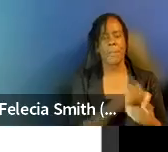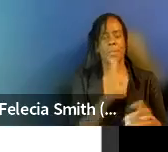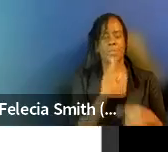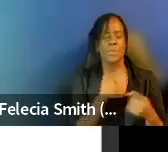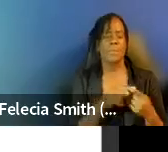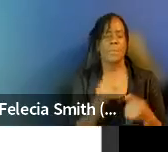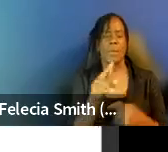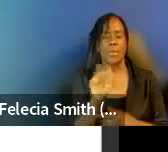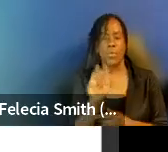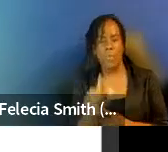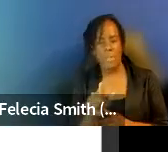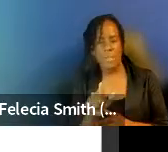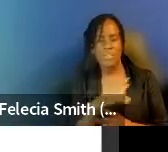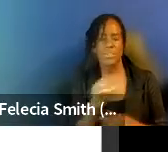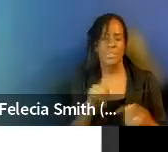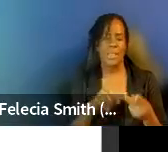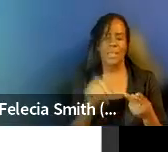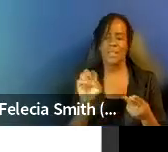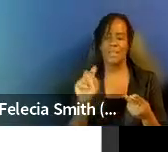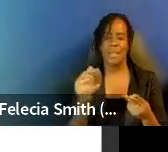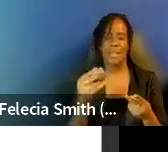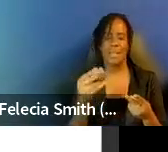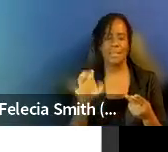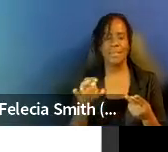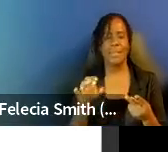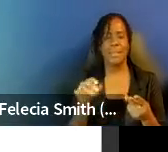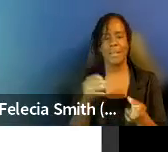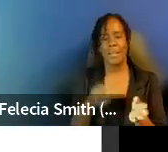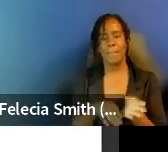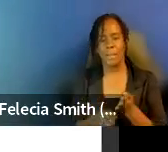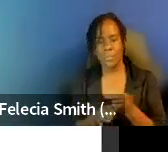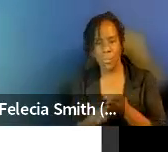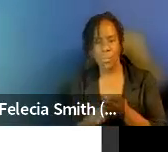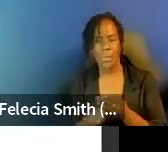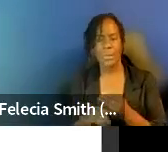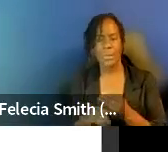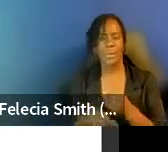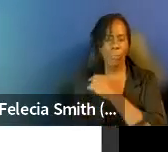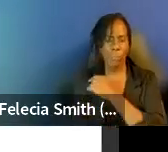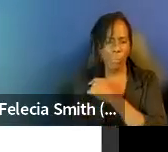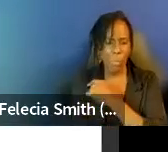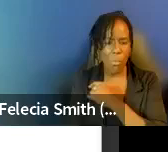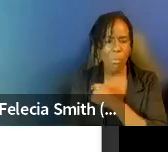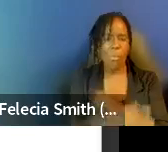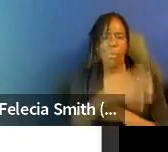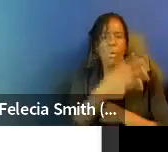what they learned about telehealth as it relates to meeting the needs of health